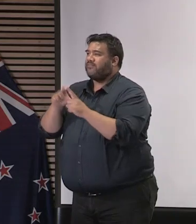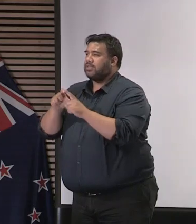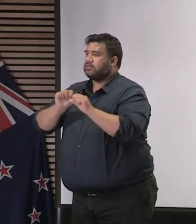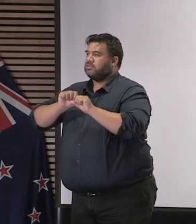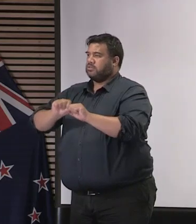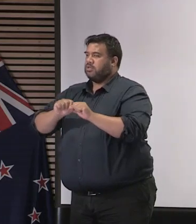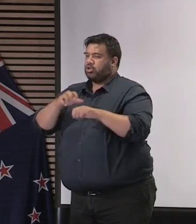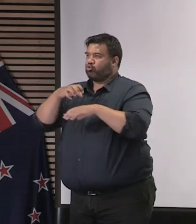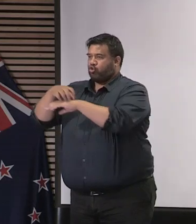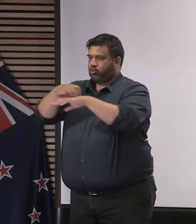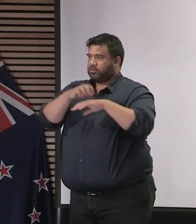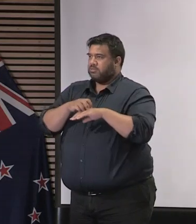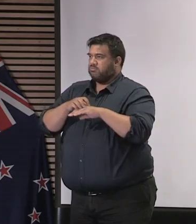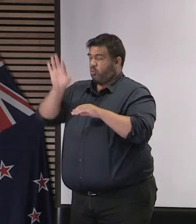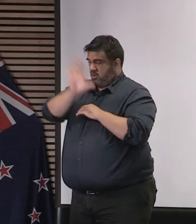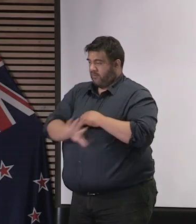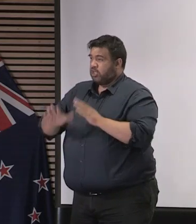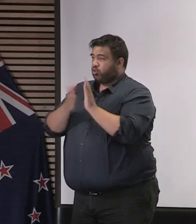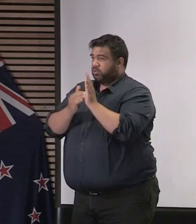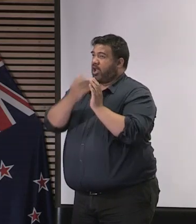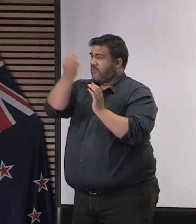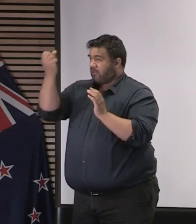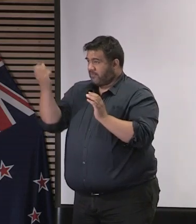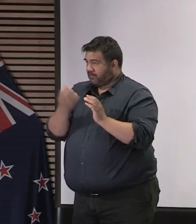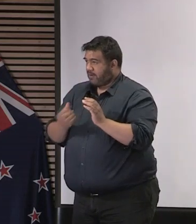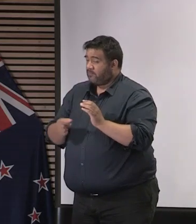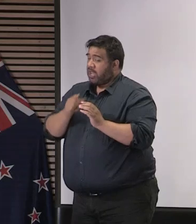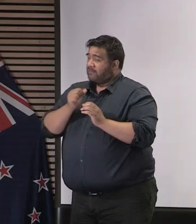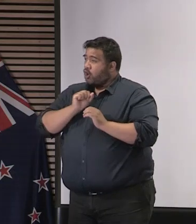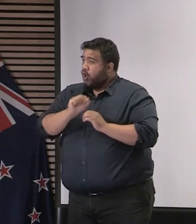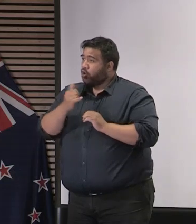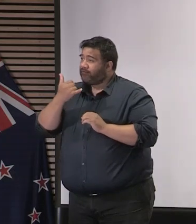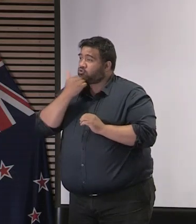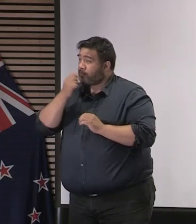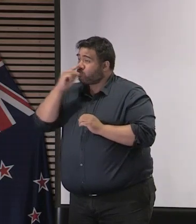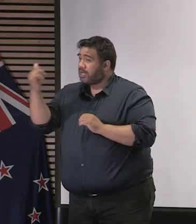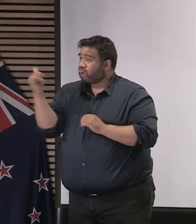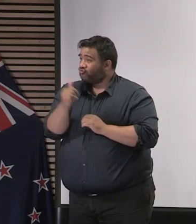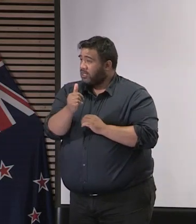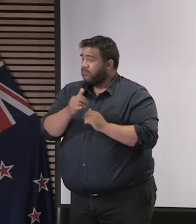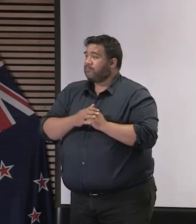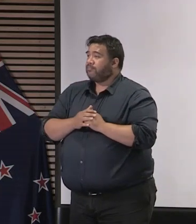your local civil defence emergency management group. All 16 groups around the